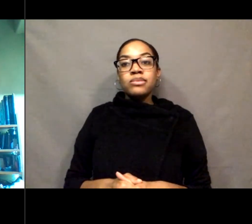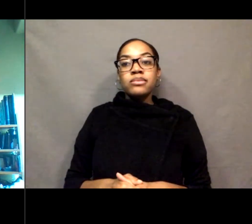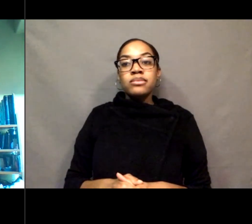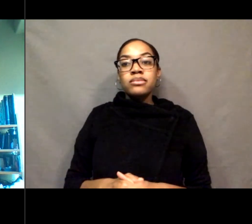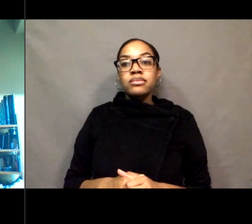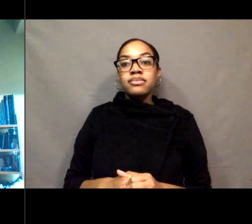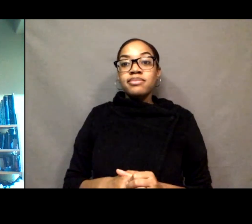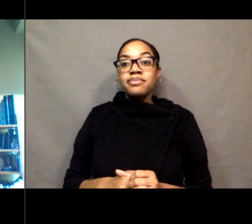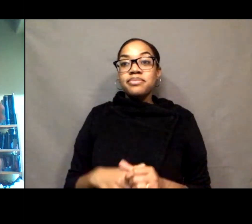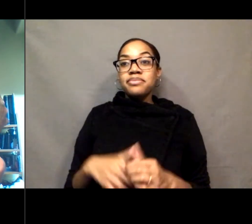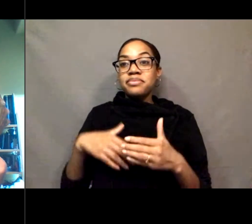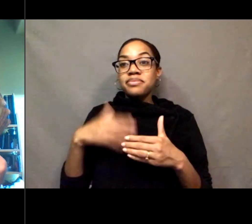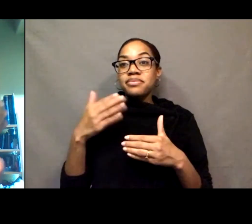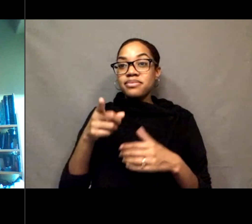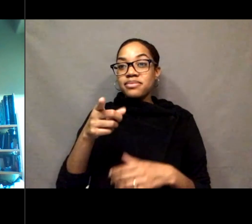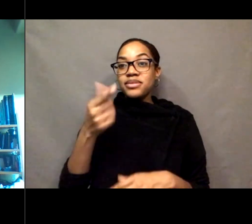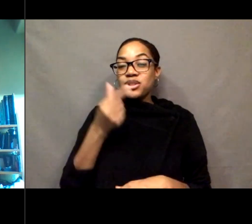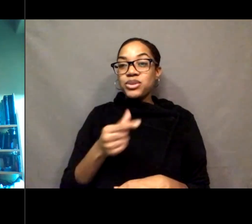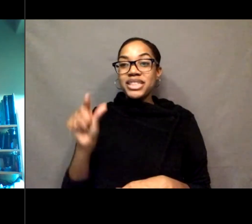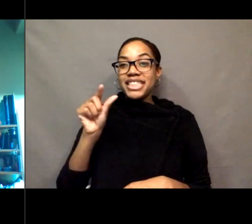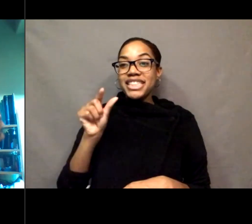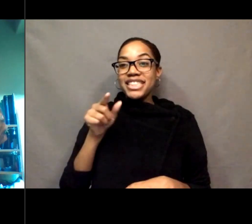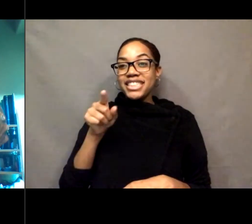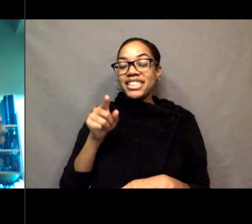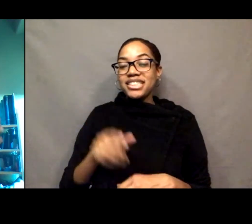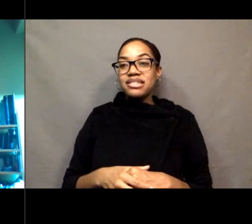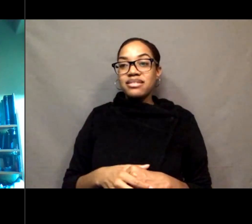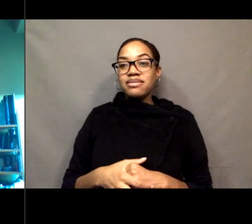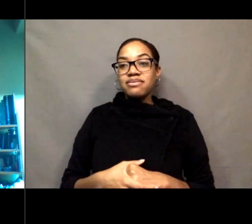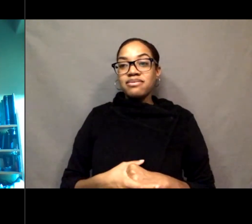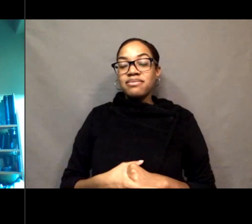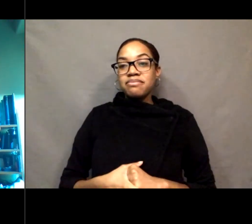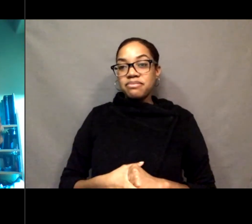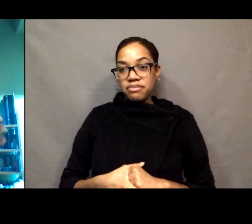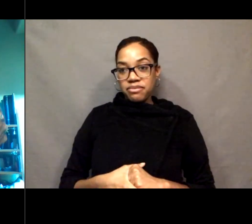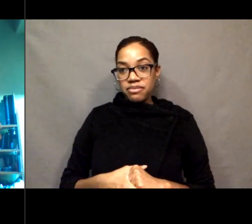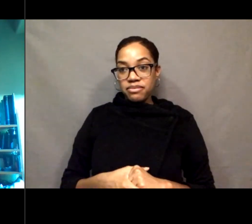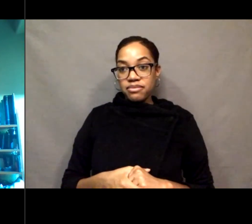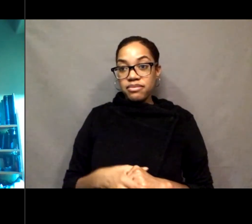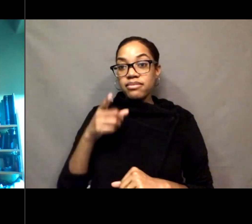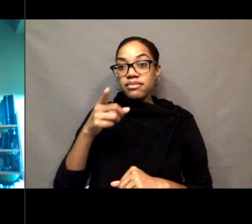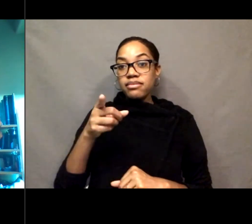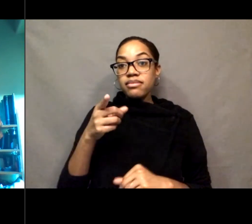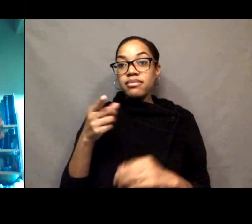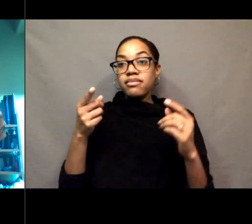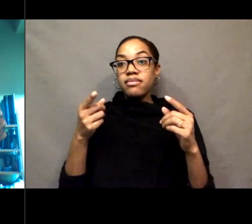Next is the green abalone. And this is one that occurs only in Southern California